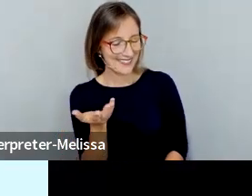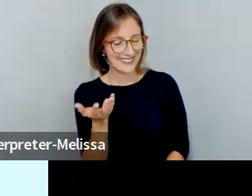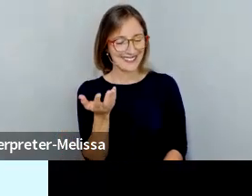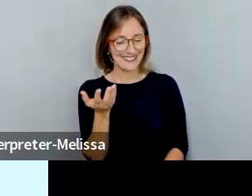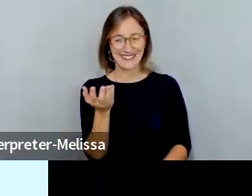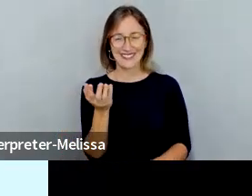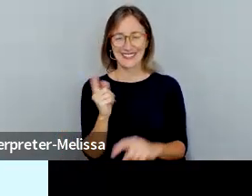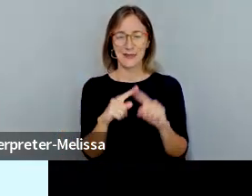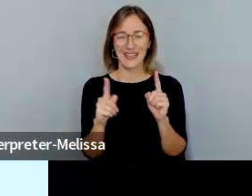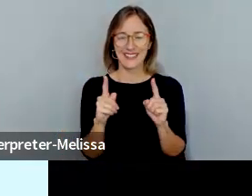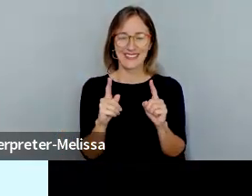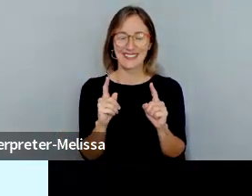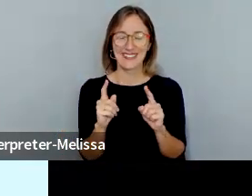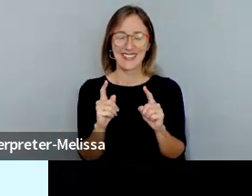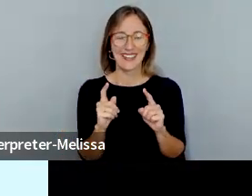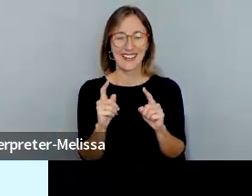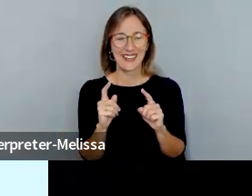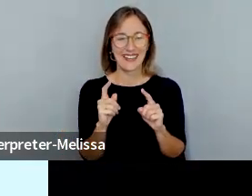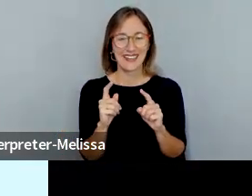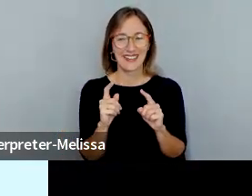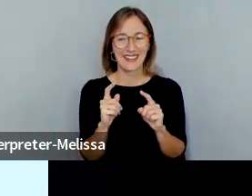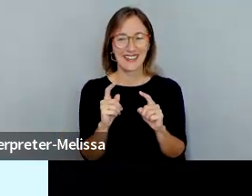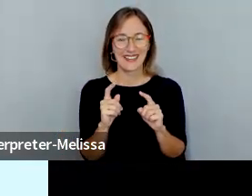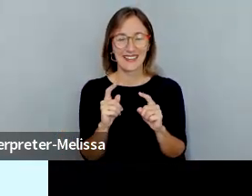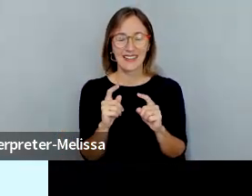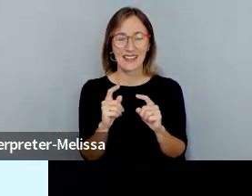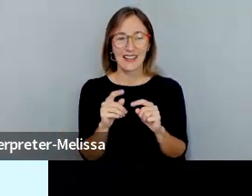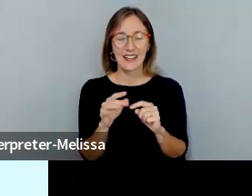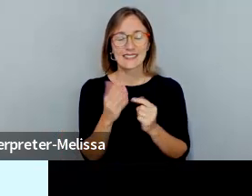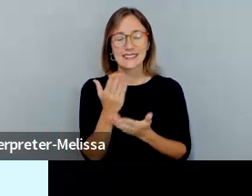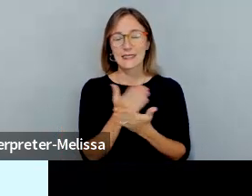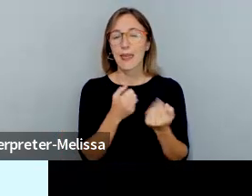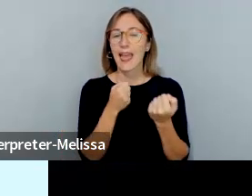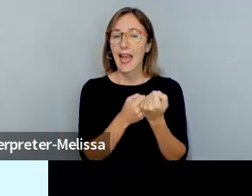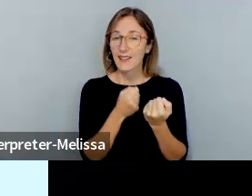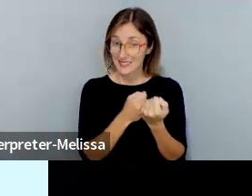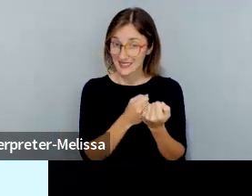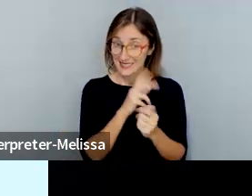add?